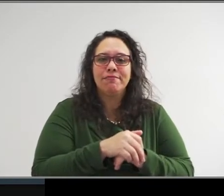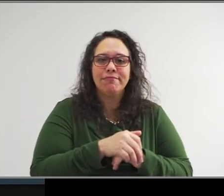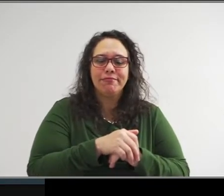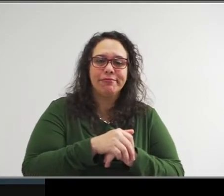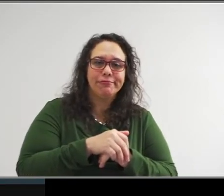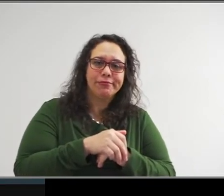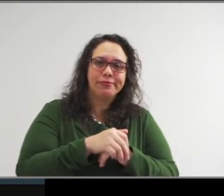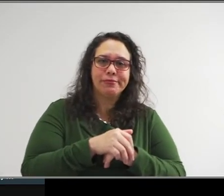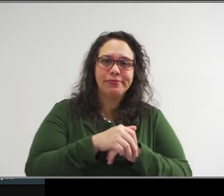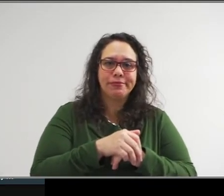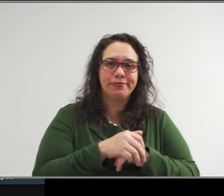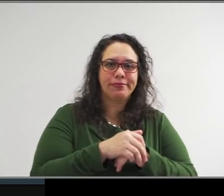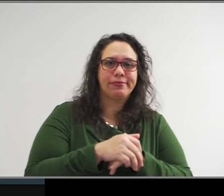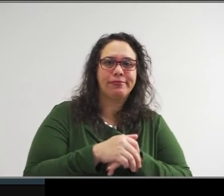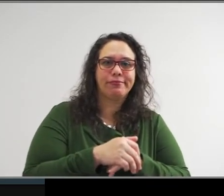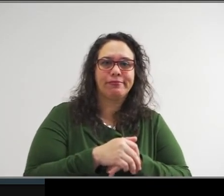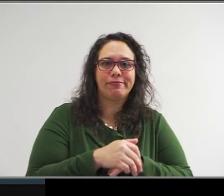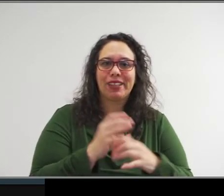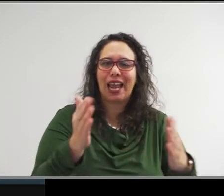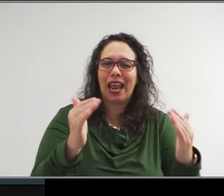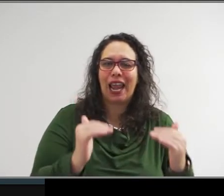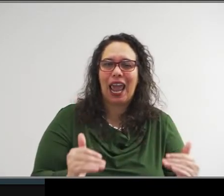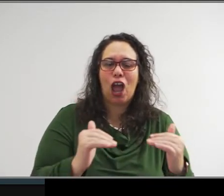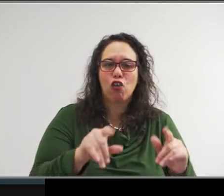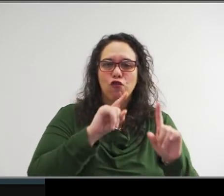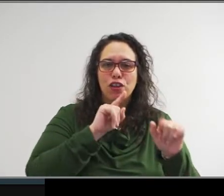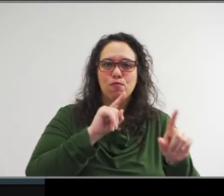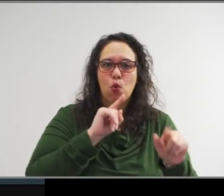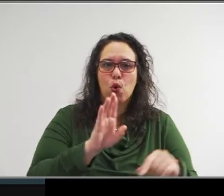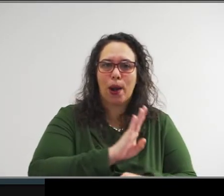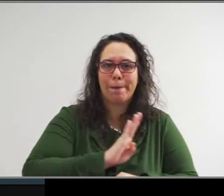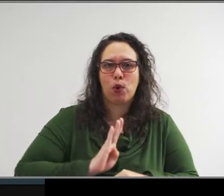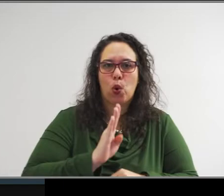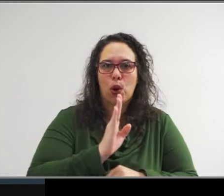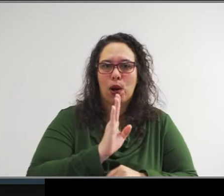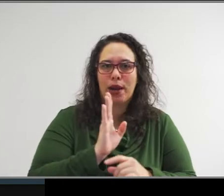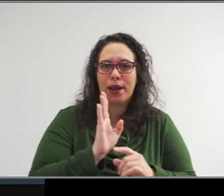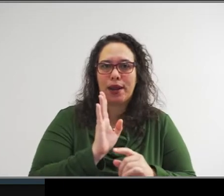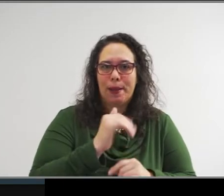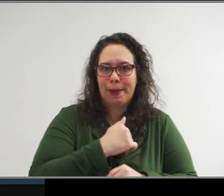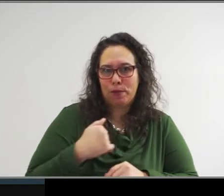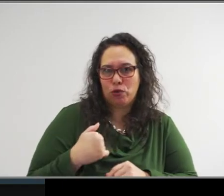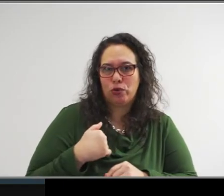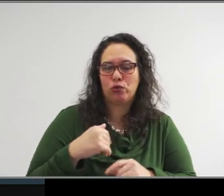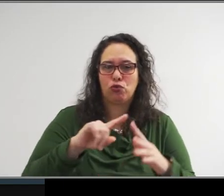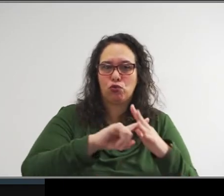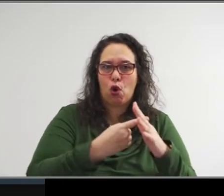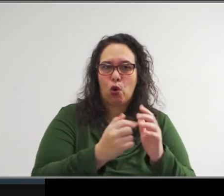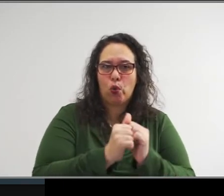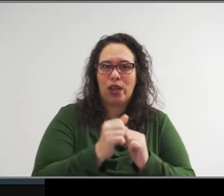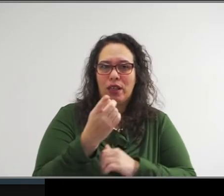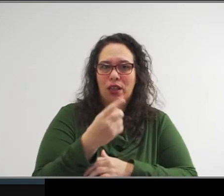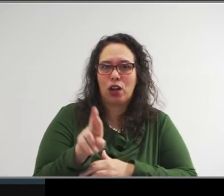Let's move on to report of board members. We will start with Dr. Benitez.